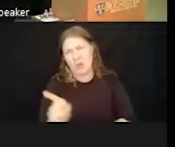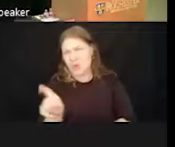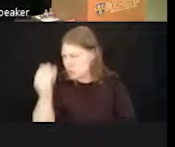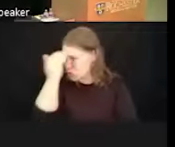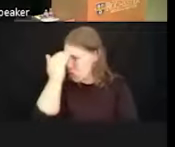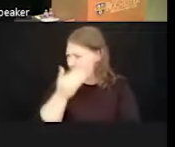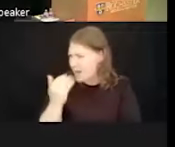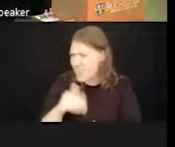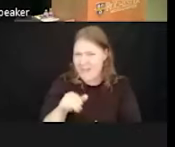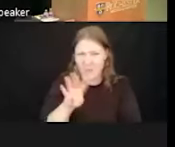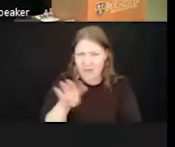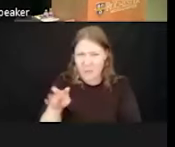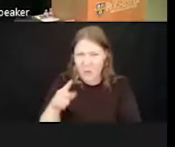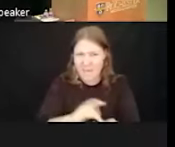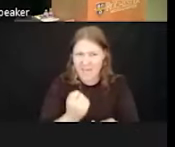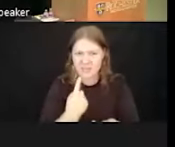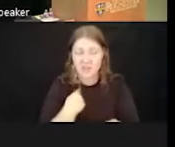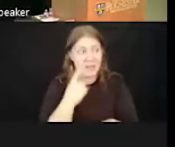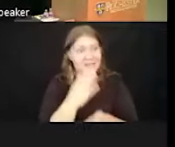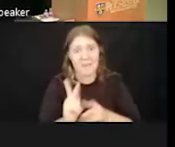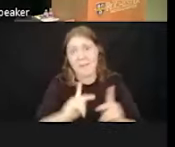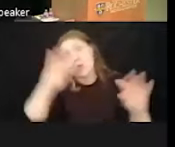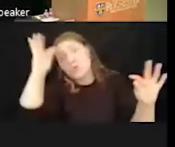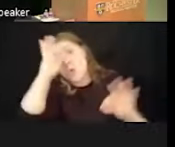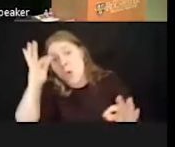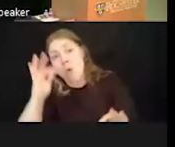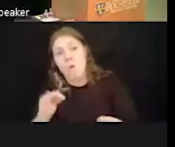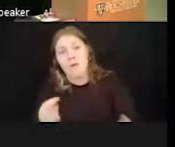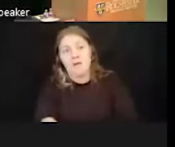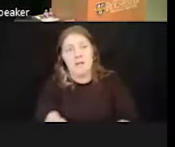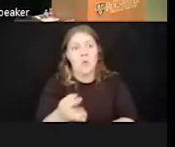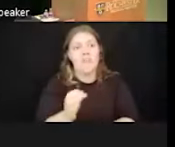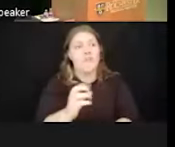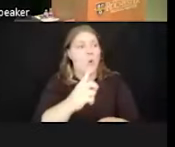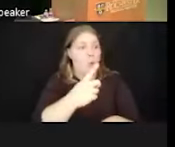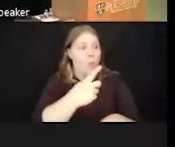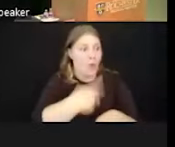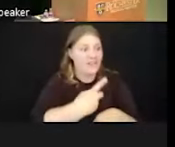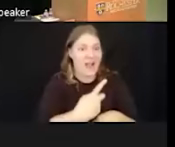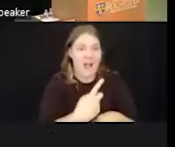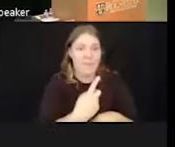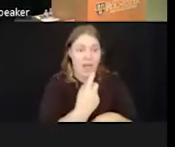but guess what some individuals wouldn't know any better what if that one times 11 so that small